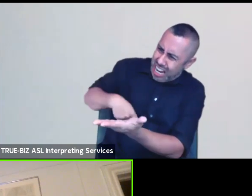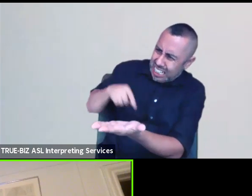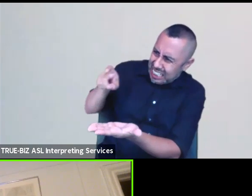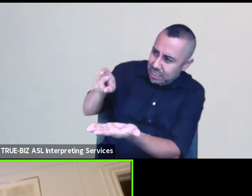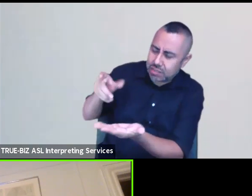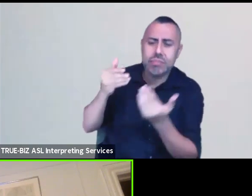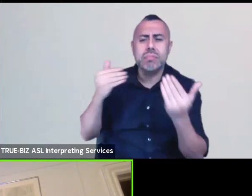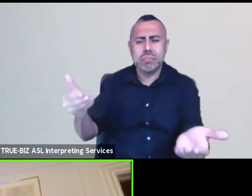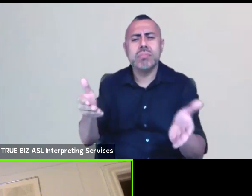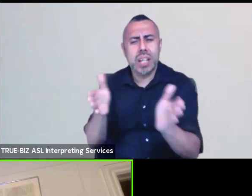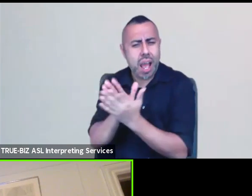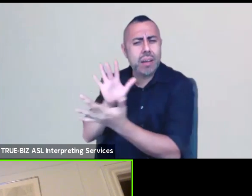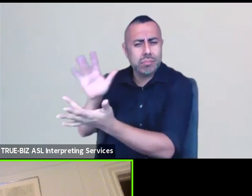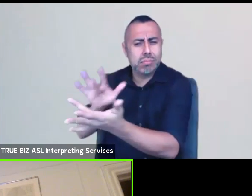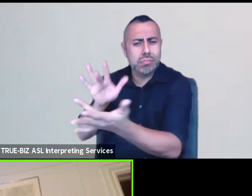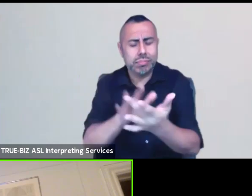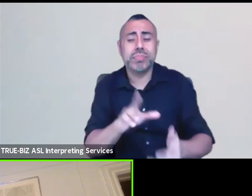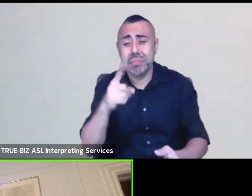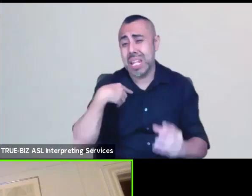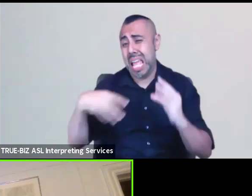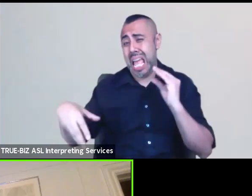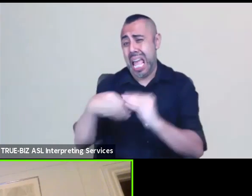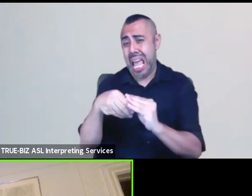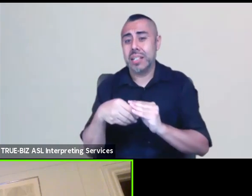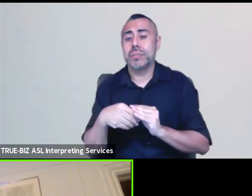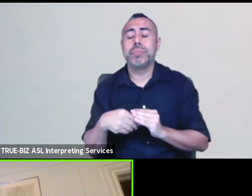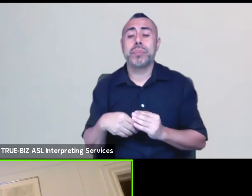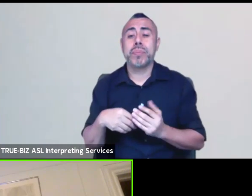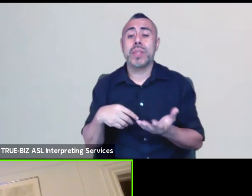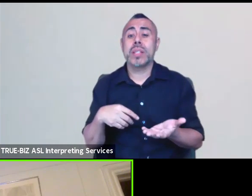is these don't have to be arts-related activities.